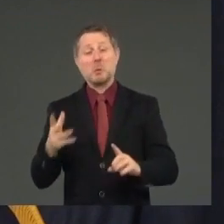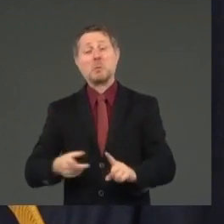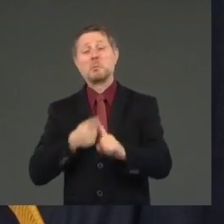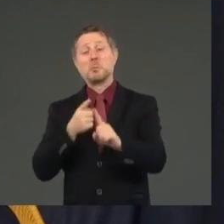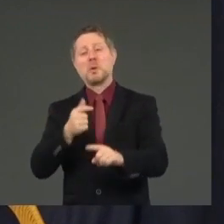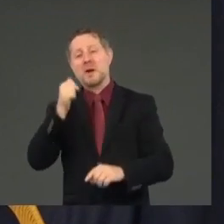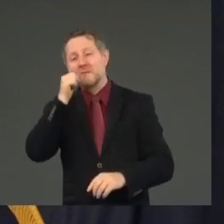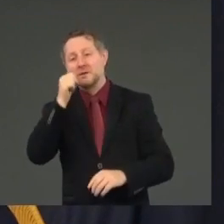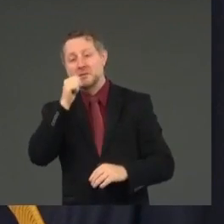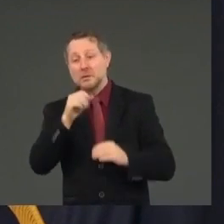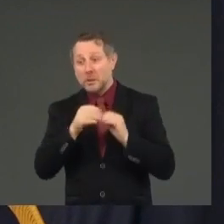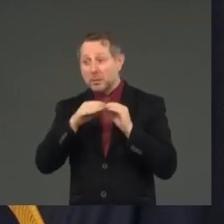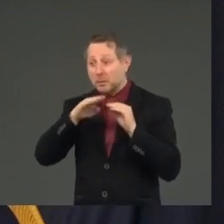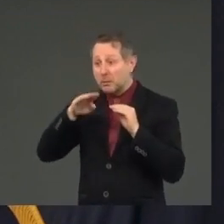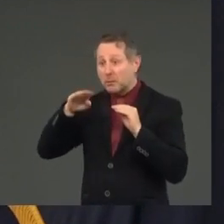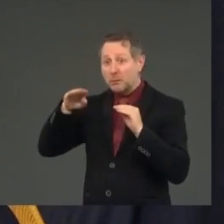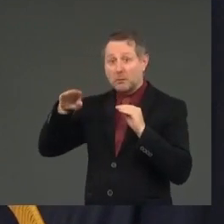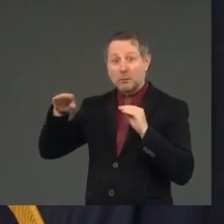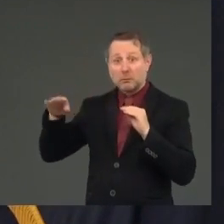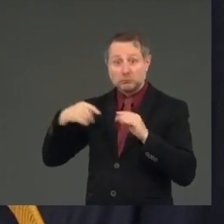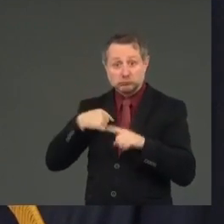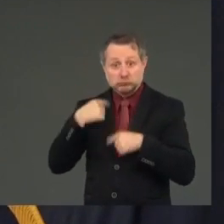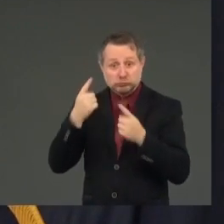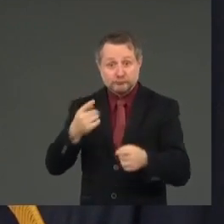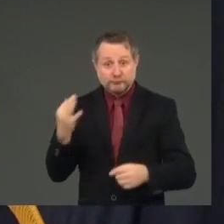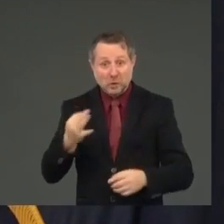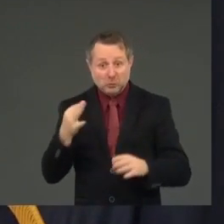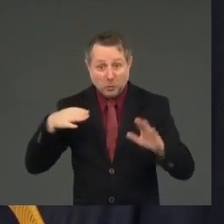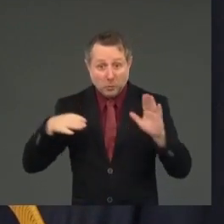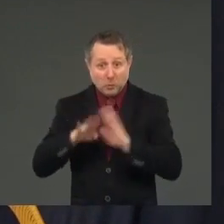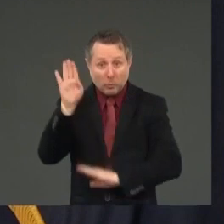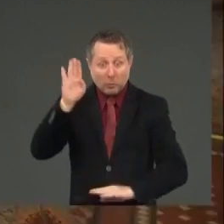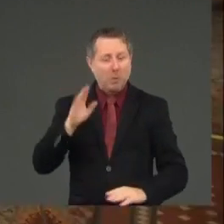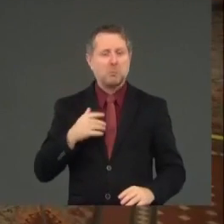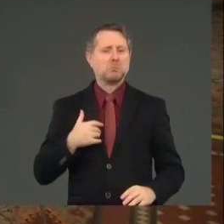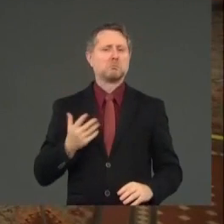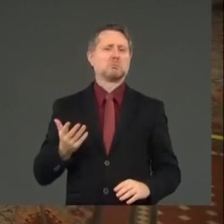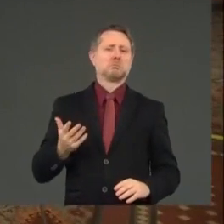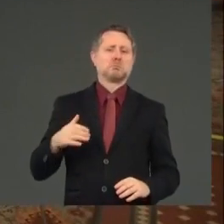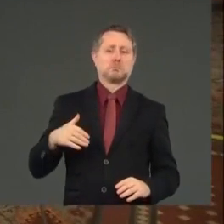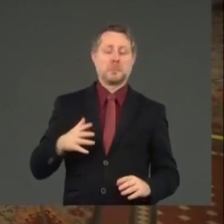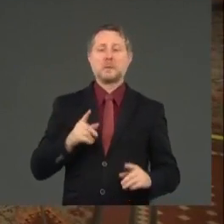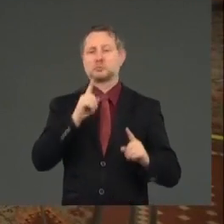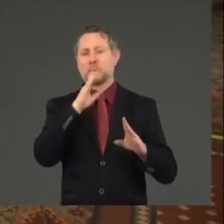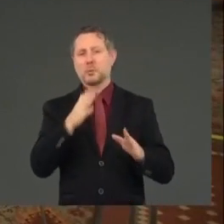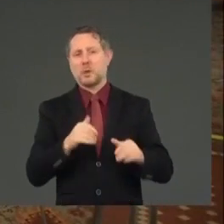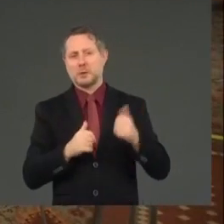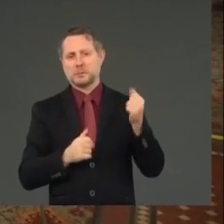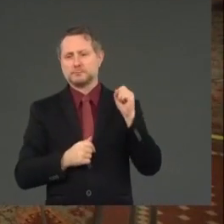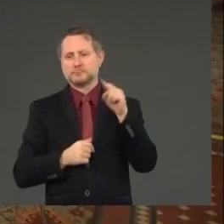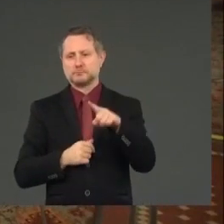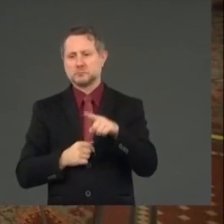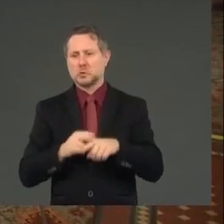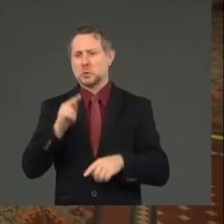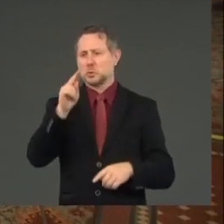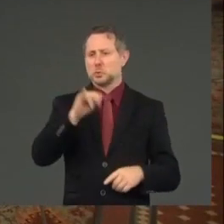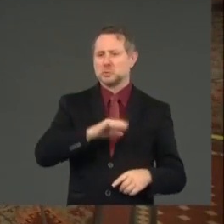THIS IS A SYSTEM WE JUST PUT UP. SO YOU'LL SEE A DAY TO DAY BOUNCE, BUT WE HAVE NOT SEEN